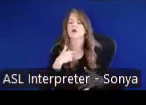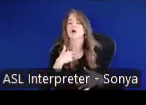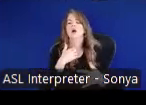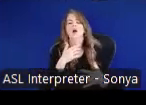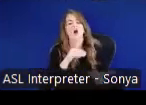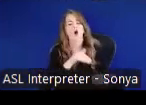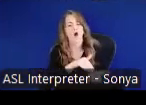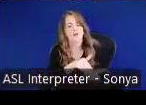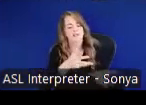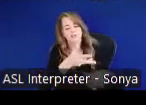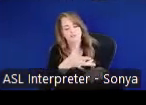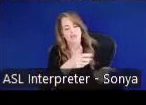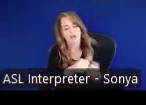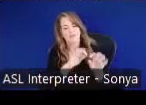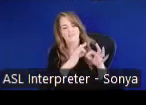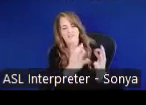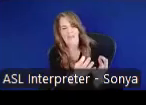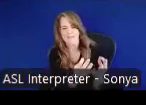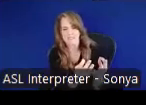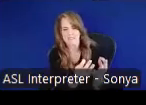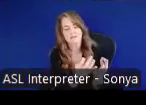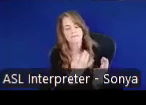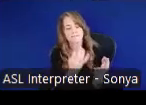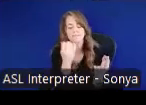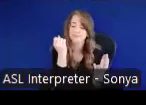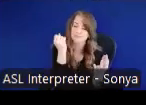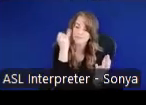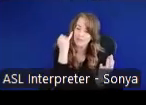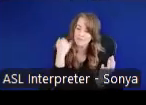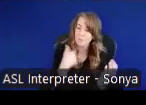families about like, when we're setting goals around defiant or